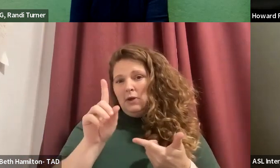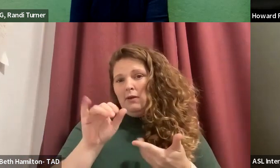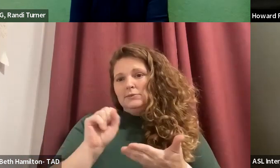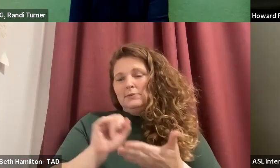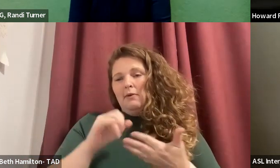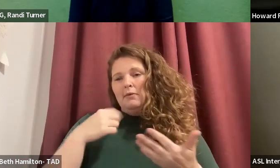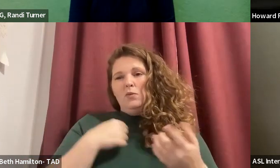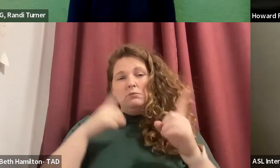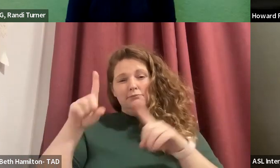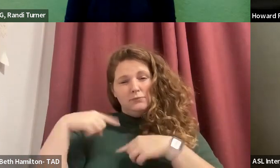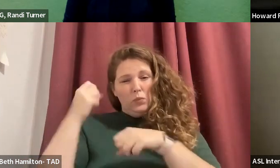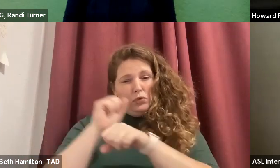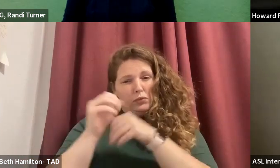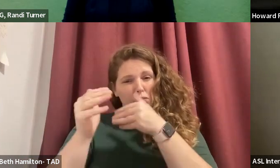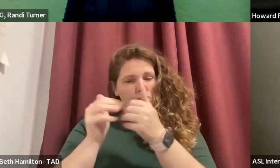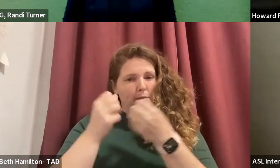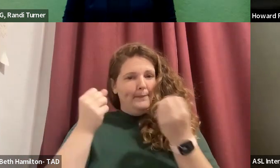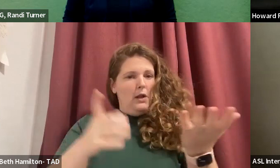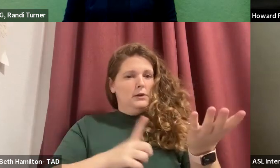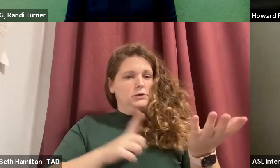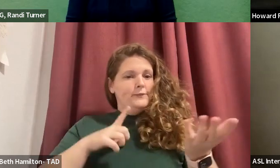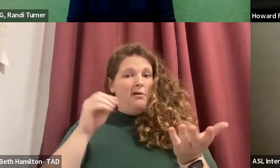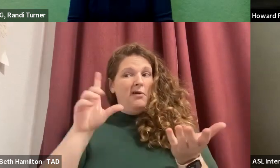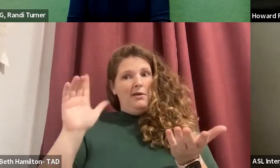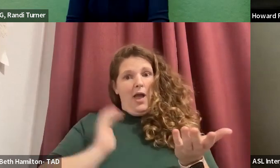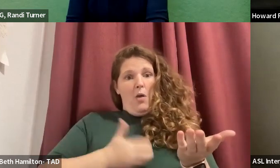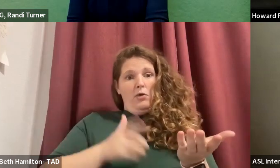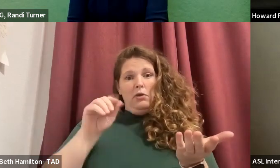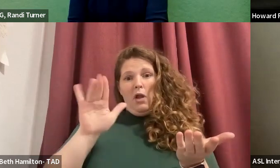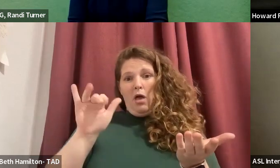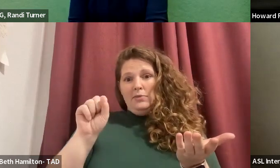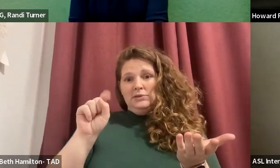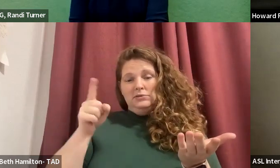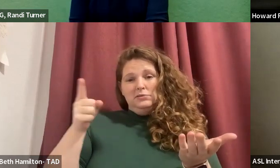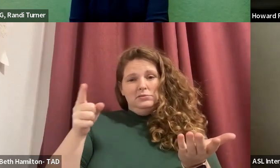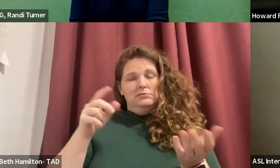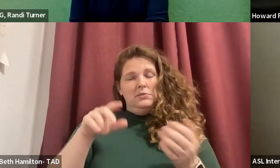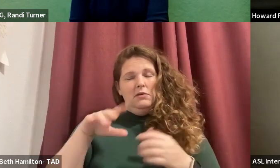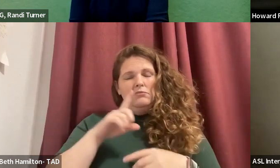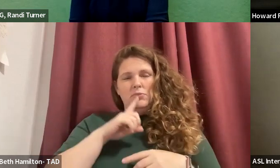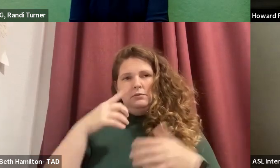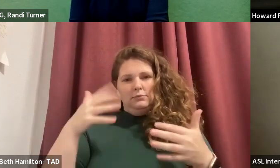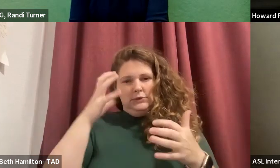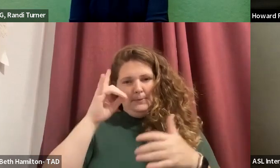now. Also we need to look at some other possible bills relating to Deaf services and things that